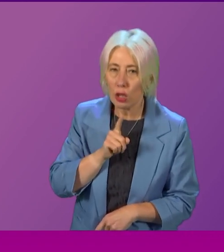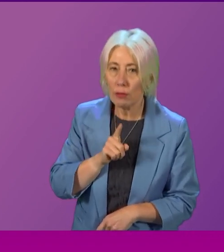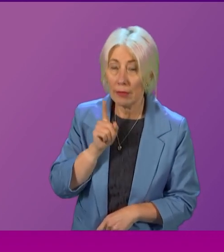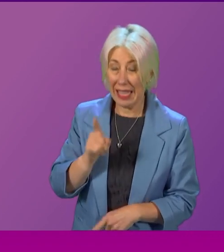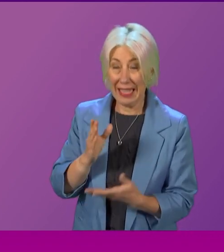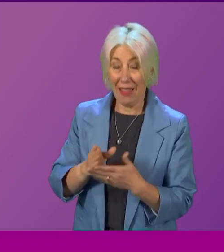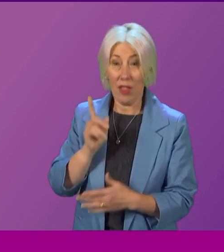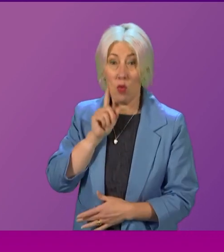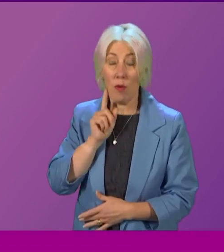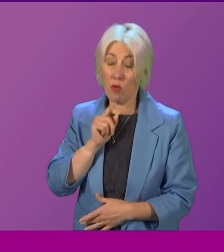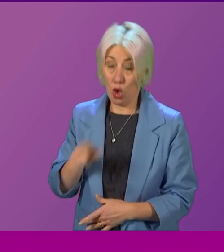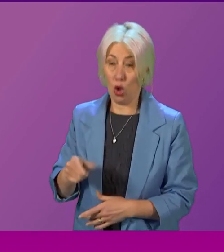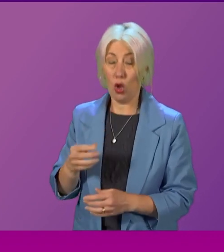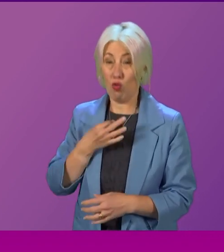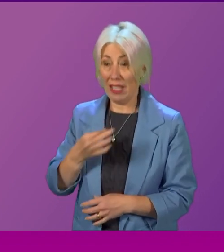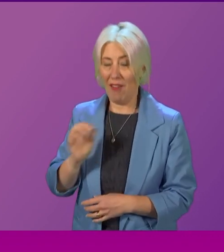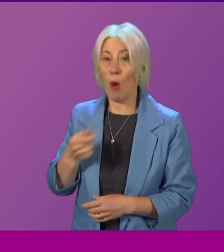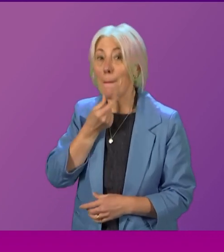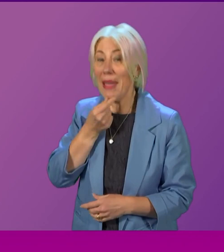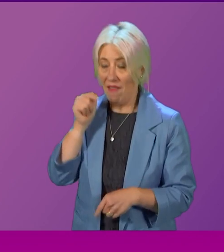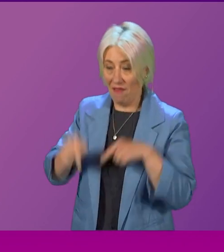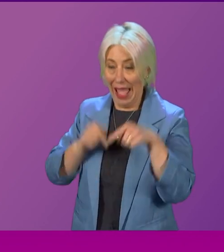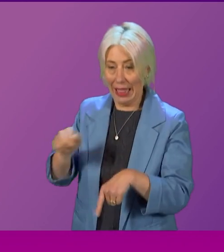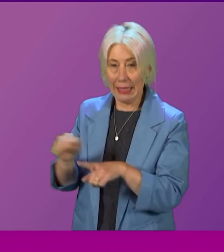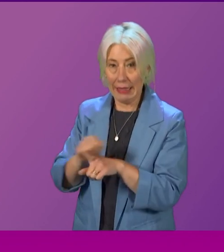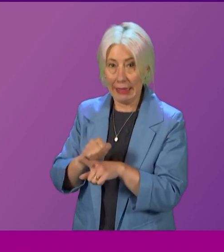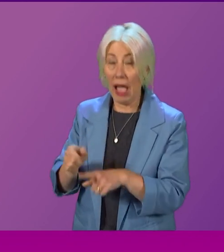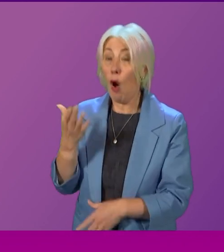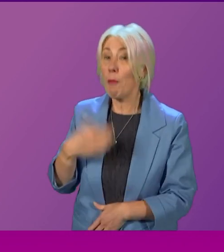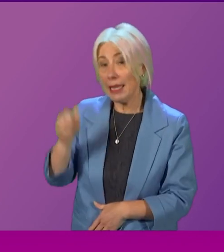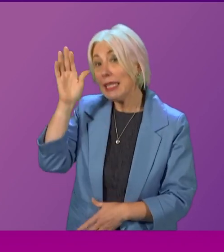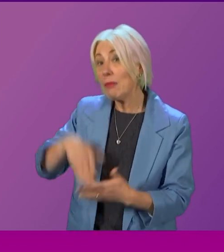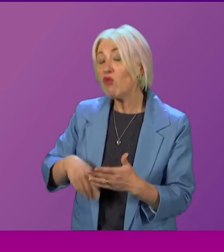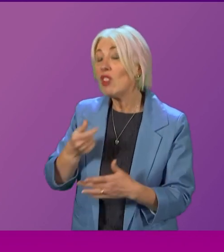at risk of male violence and those who have experienced male violence”.